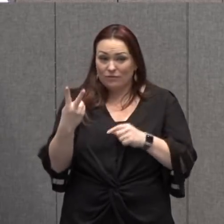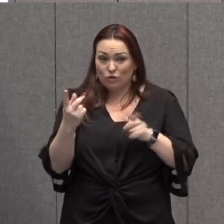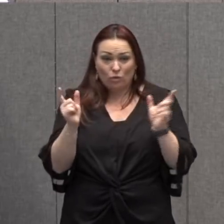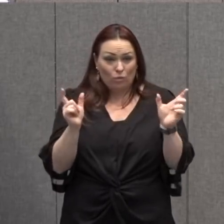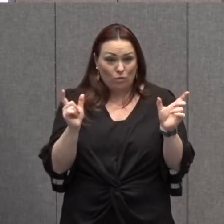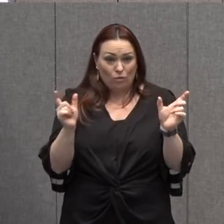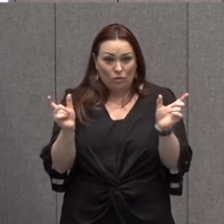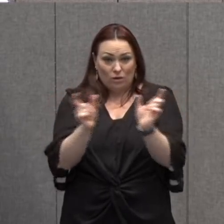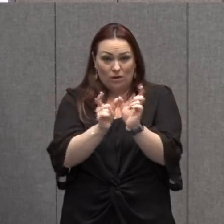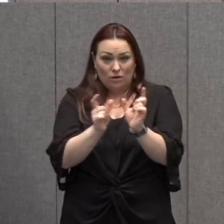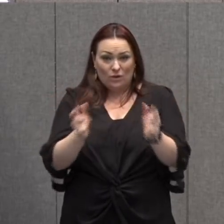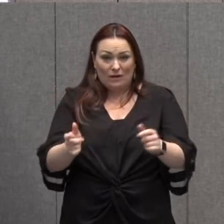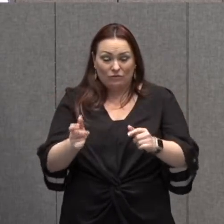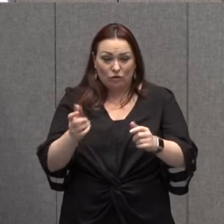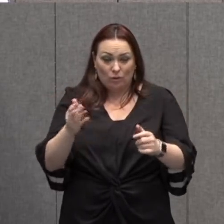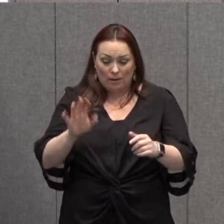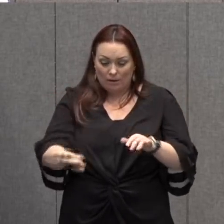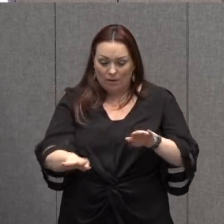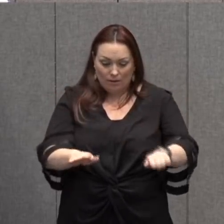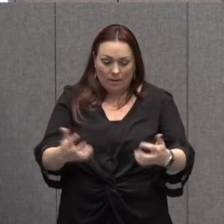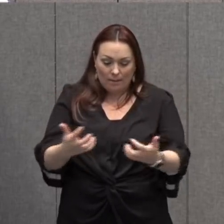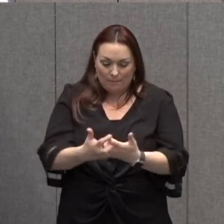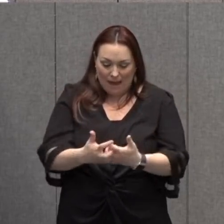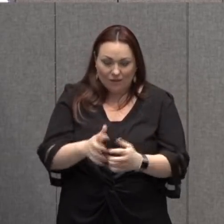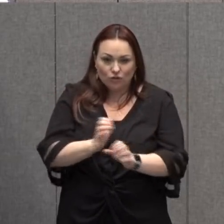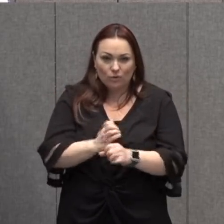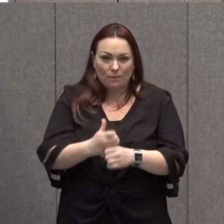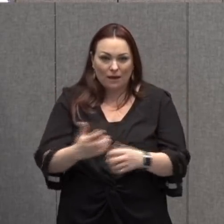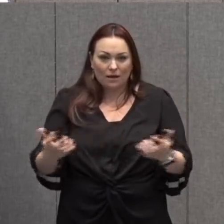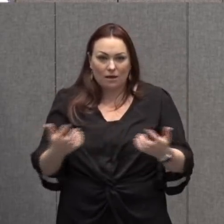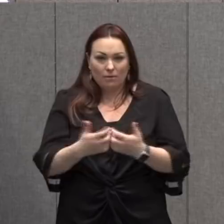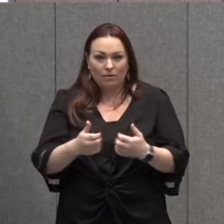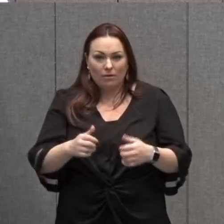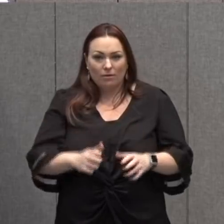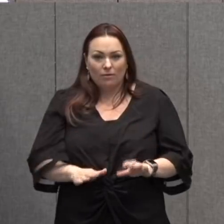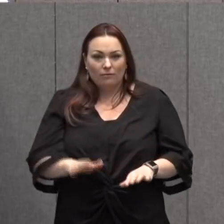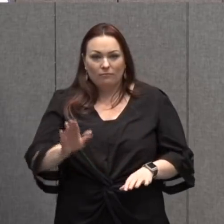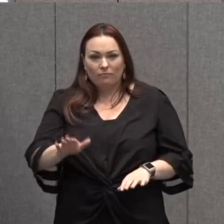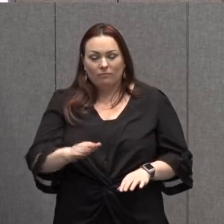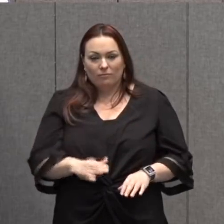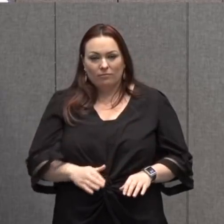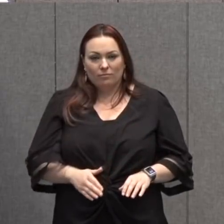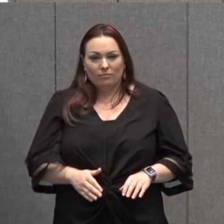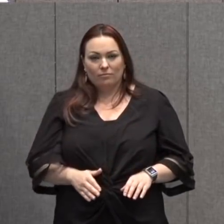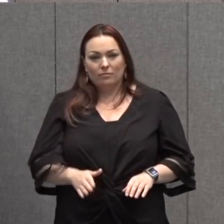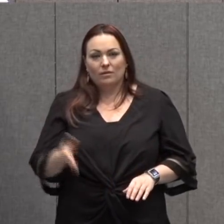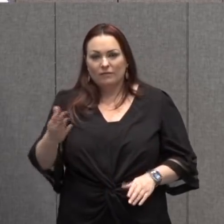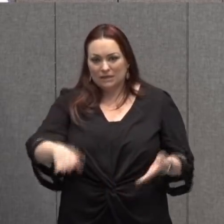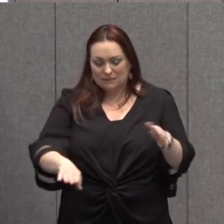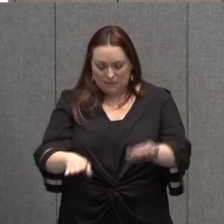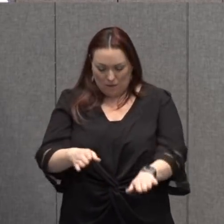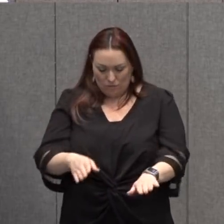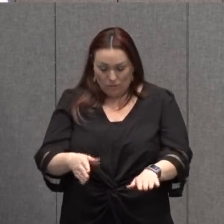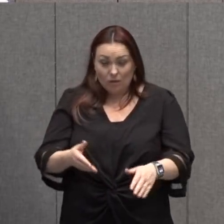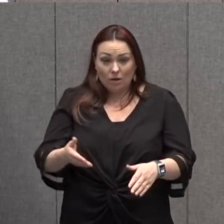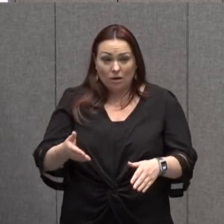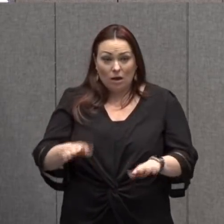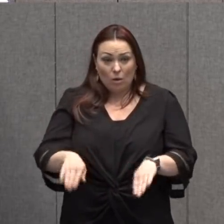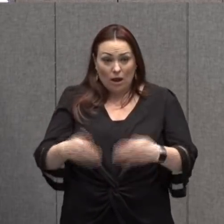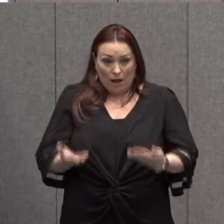and you have to match to make a compound word. Now are we gonna lay 'em face up, or face down? - Yes, face down. Face down? Yes.